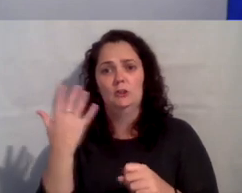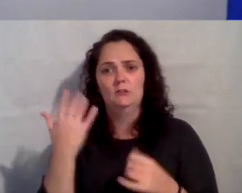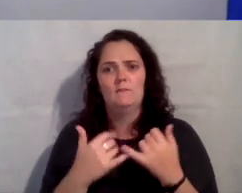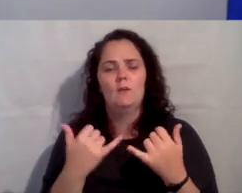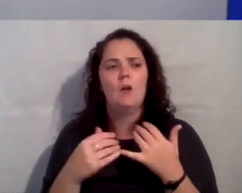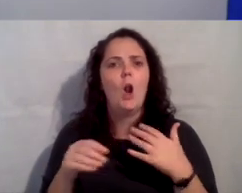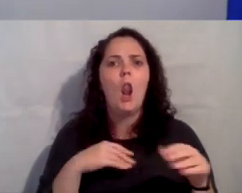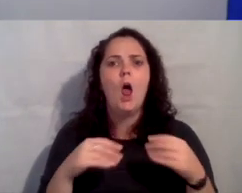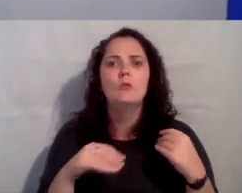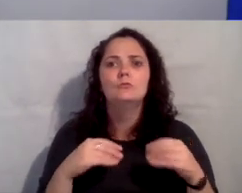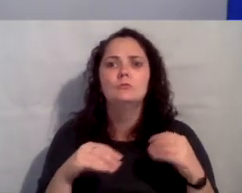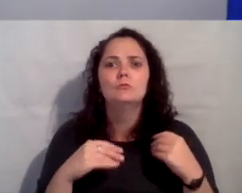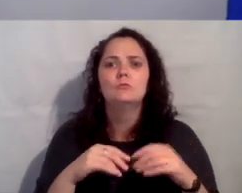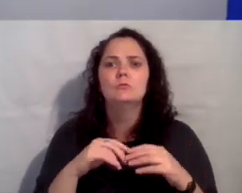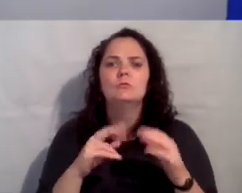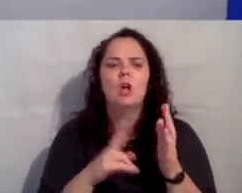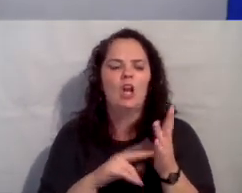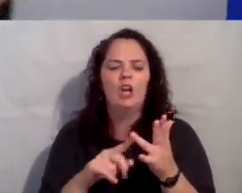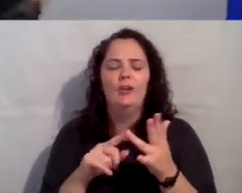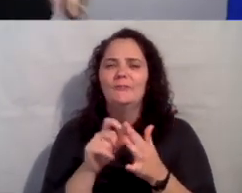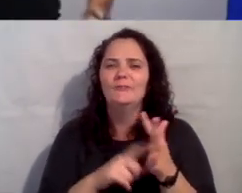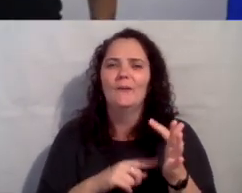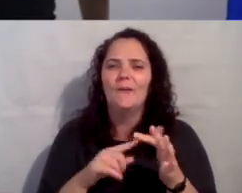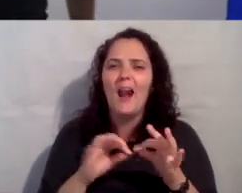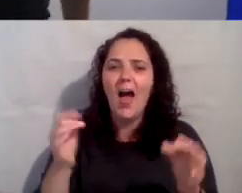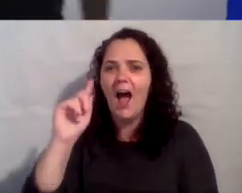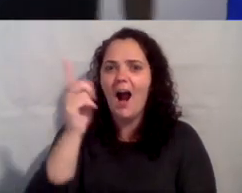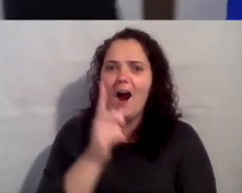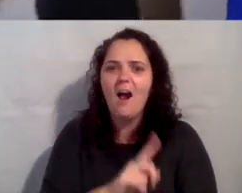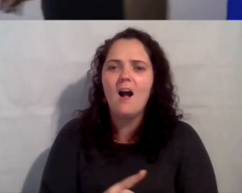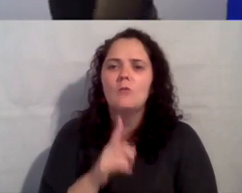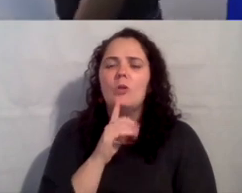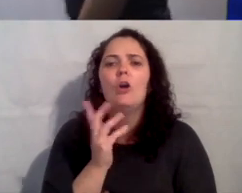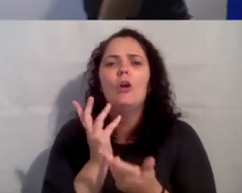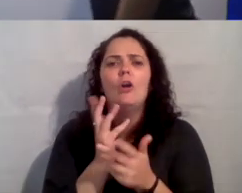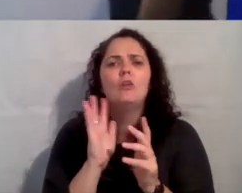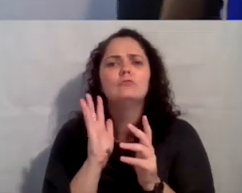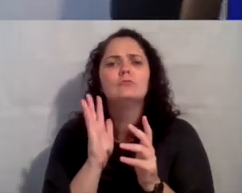you're actually going to lose a lot of the dynamism of the body. So one thing that you can practice in this next drawing